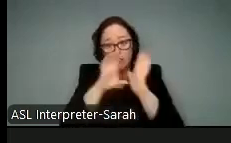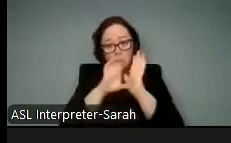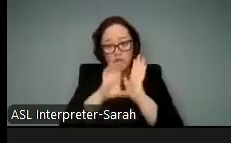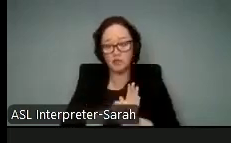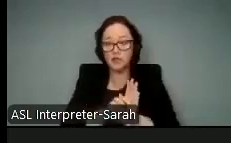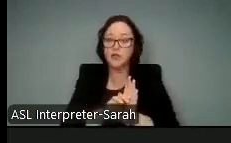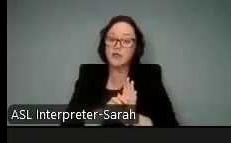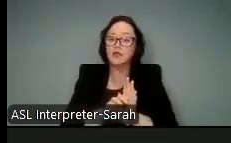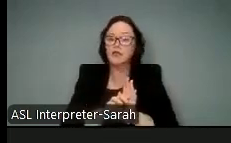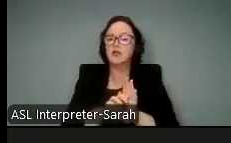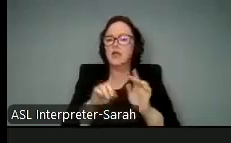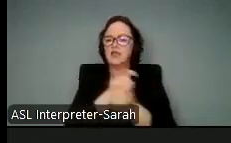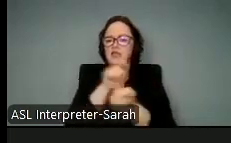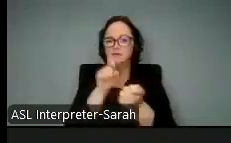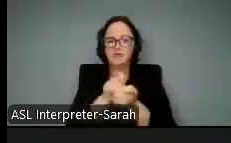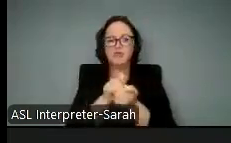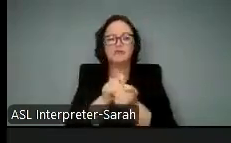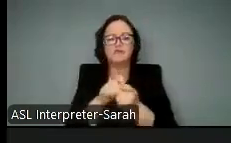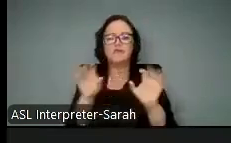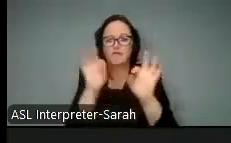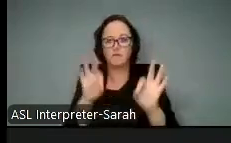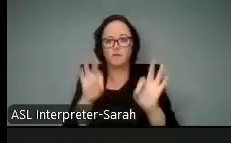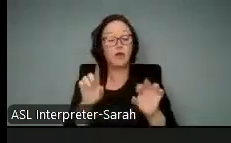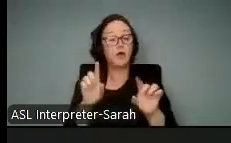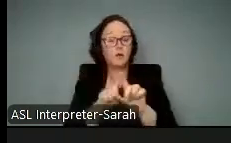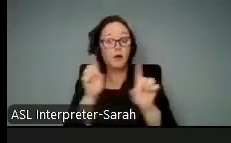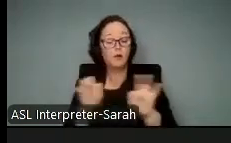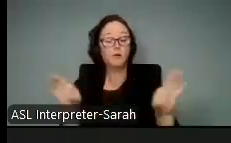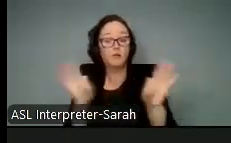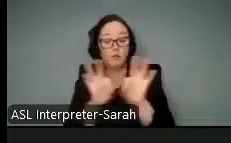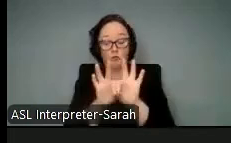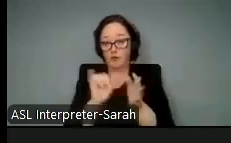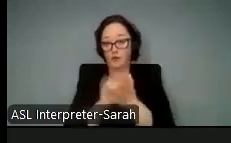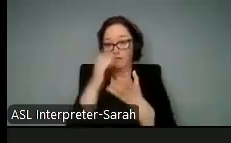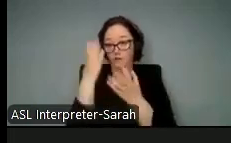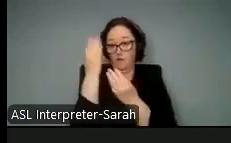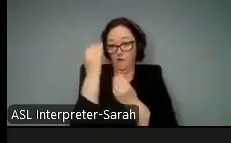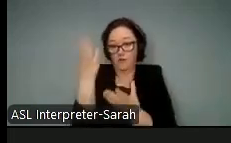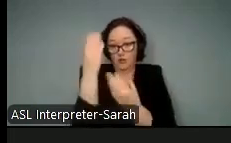but we what we want to do is make sure that the information conveyed is the same.